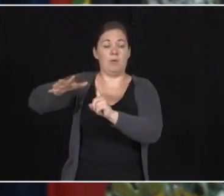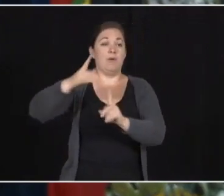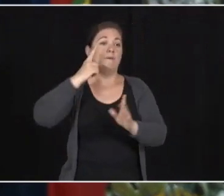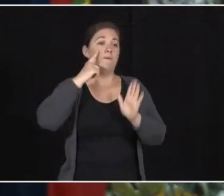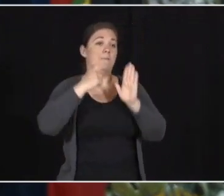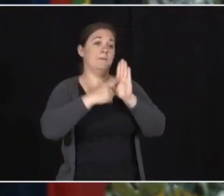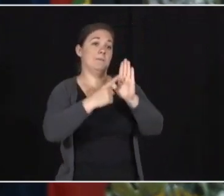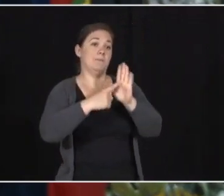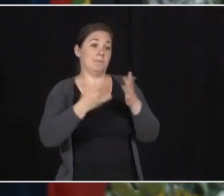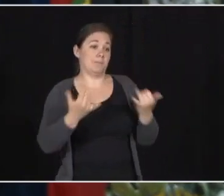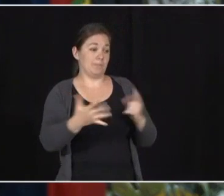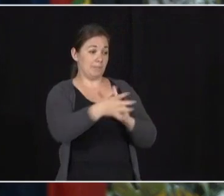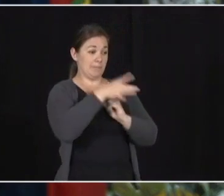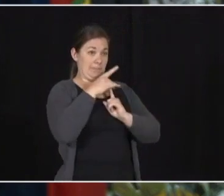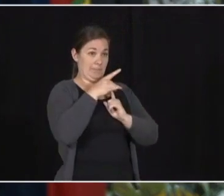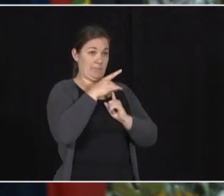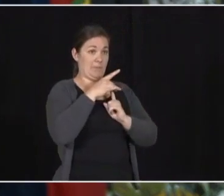it is not considered community spread anymore.